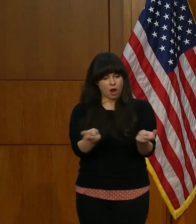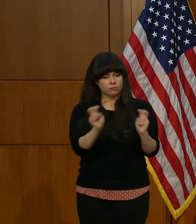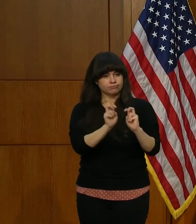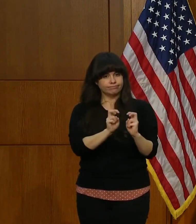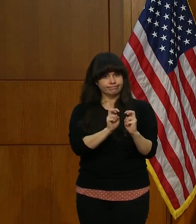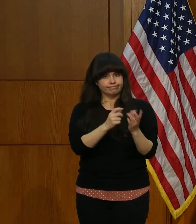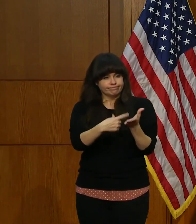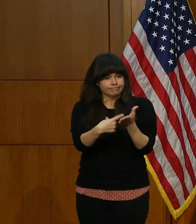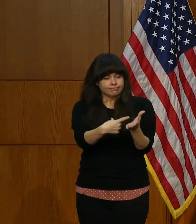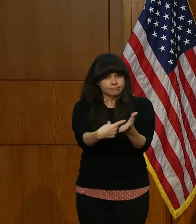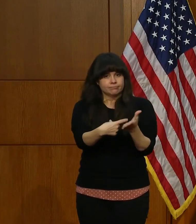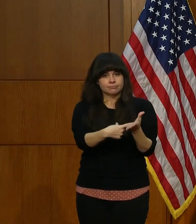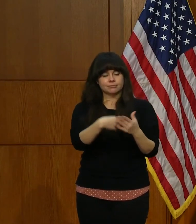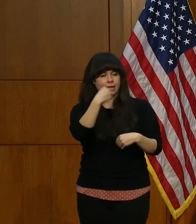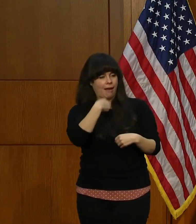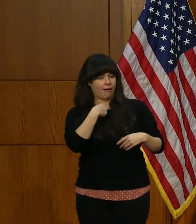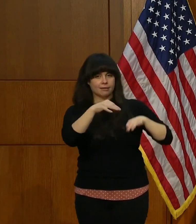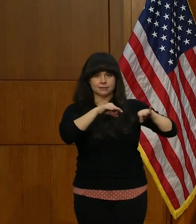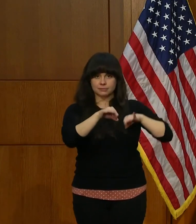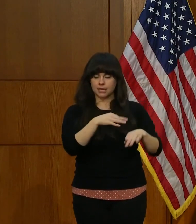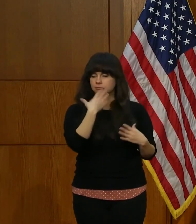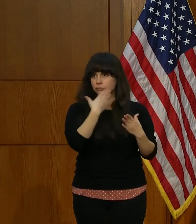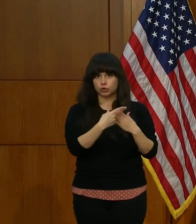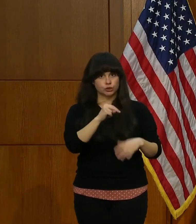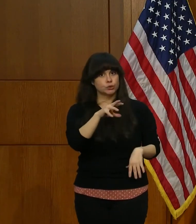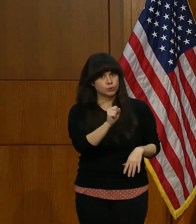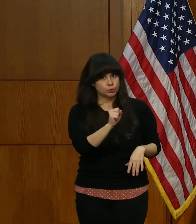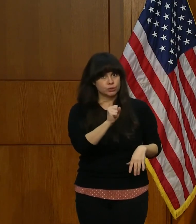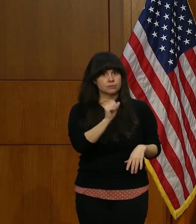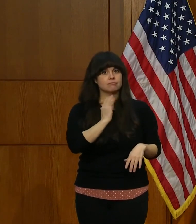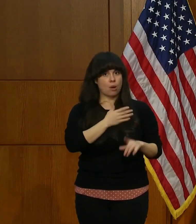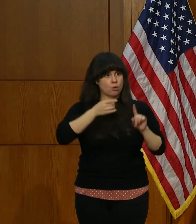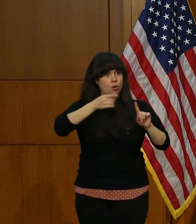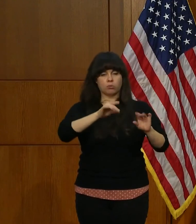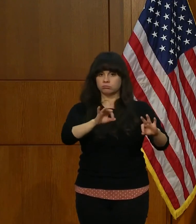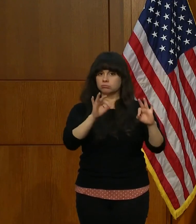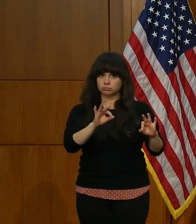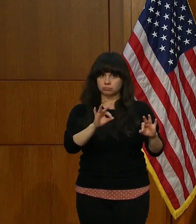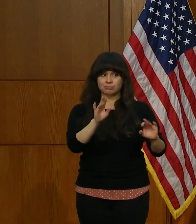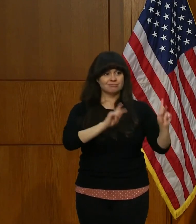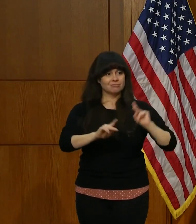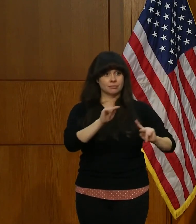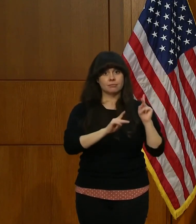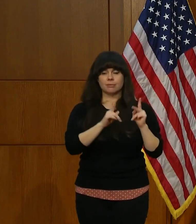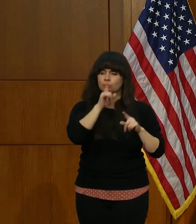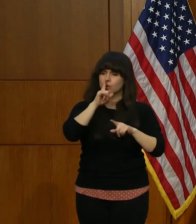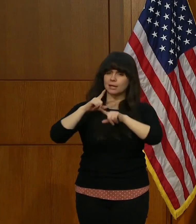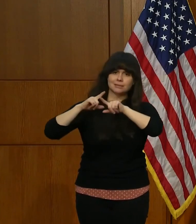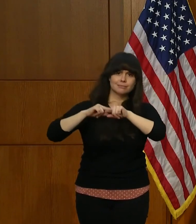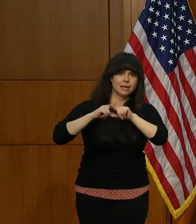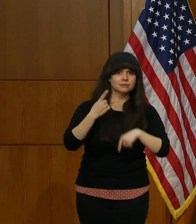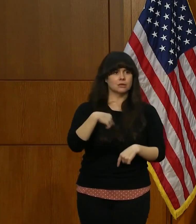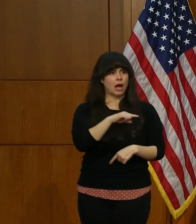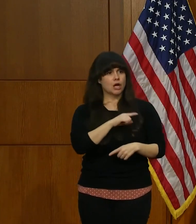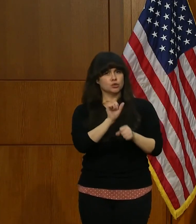THAT CALL AND MET WITH OUR TEAM. I TOLD THEM THIS IS GOOD NEWS. THIS IS OUR GOAL, AND I SAID